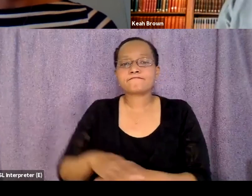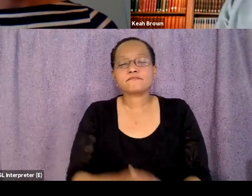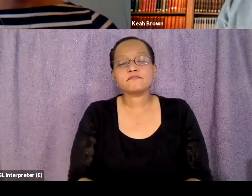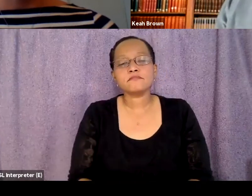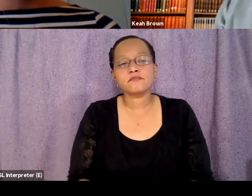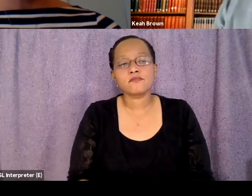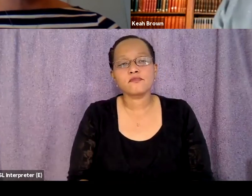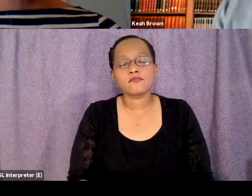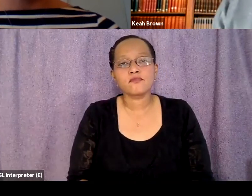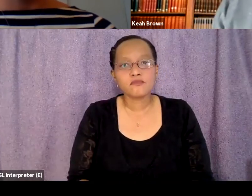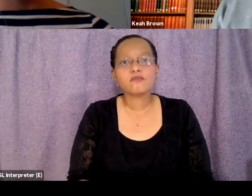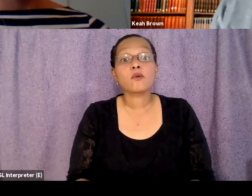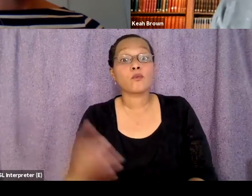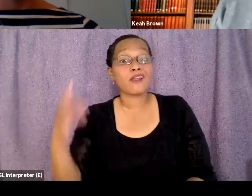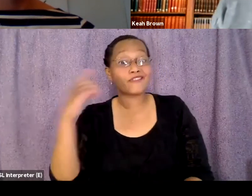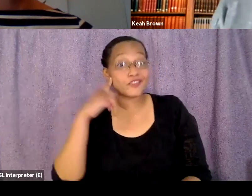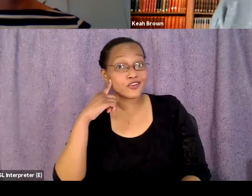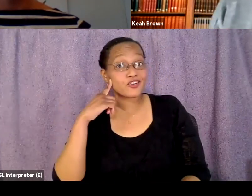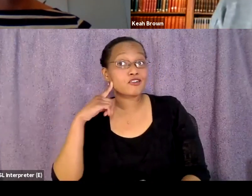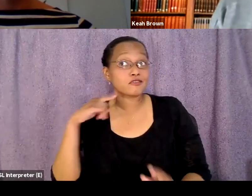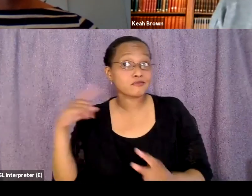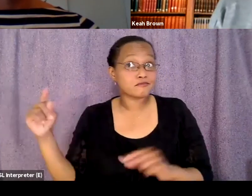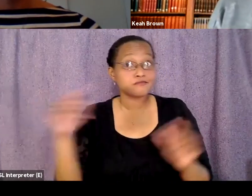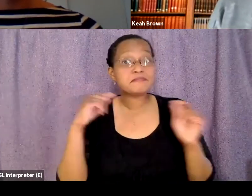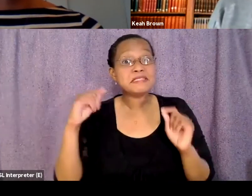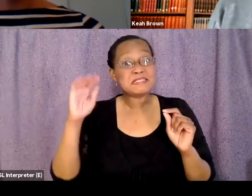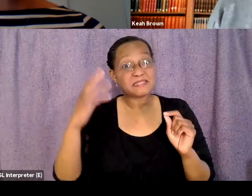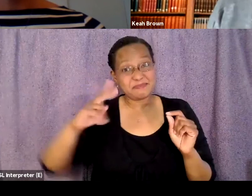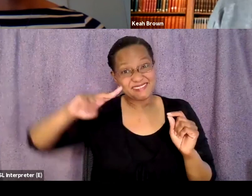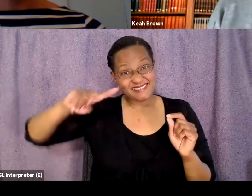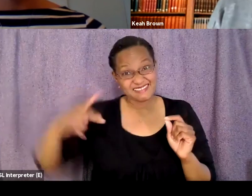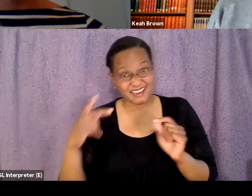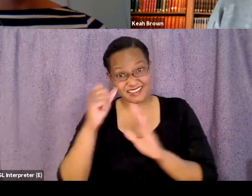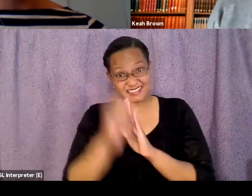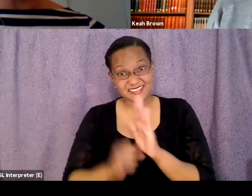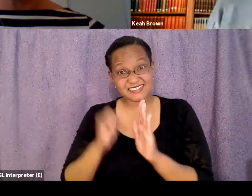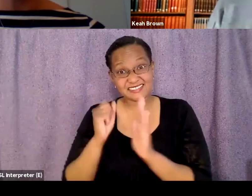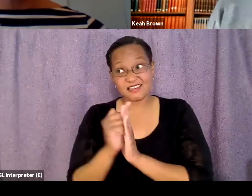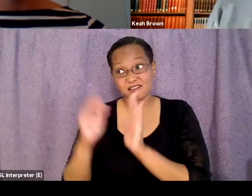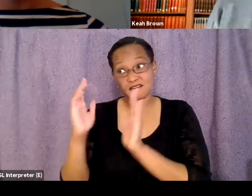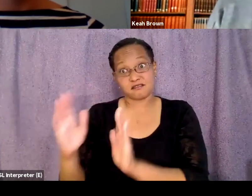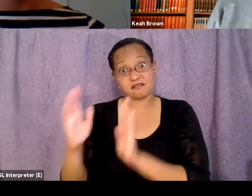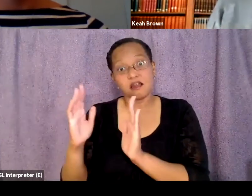I've heard this a second season does address the lack of color with regard to